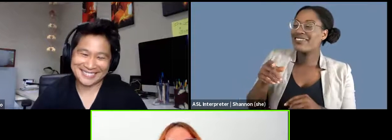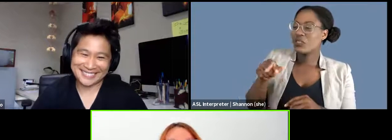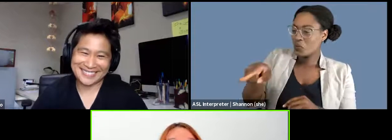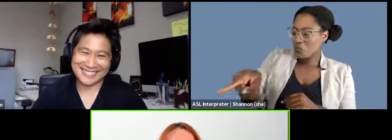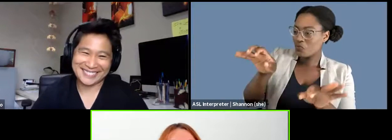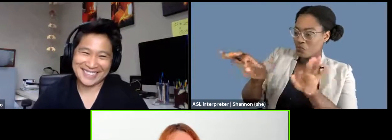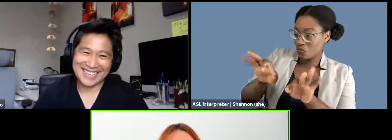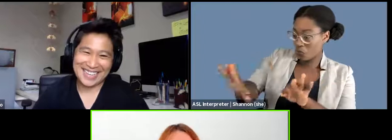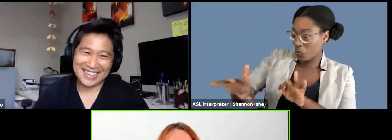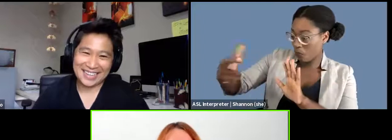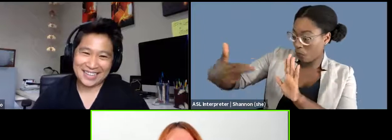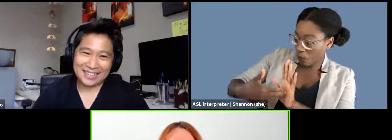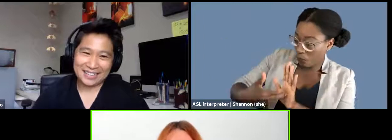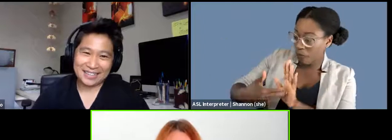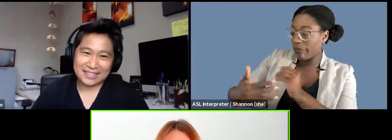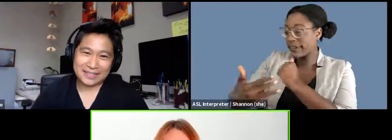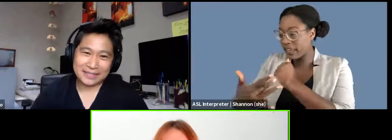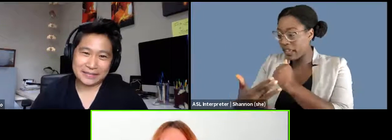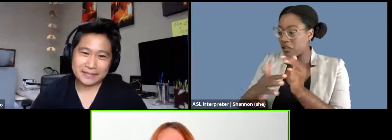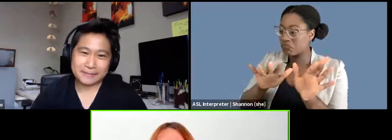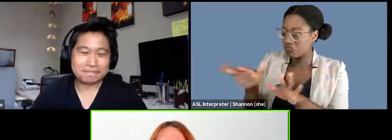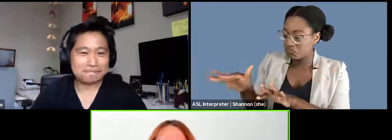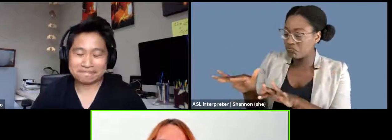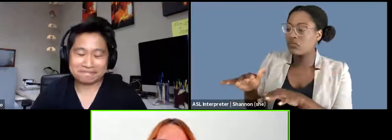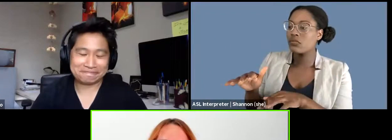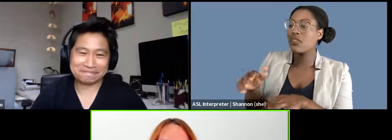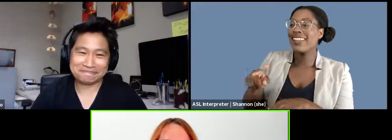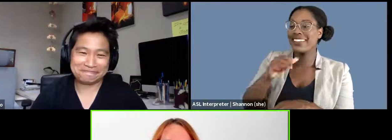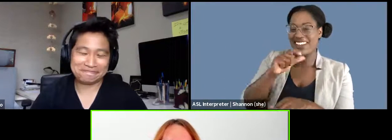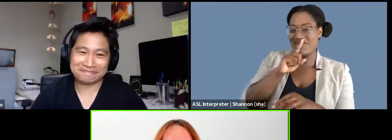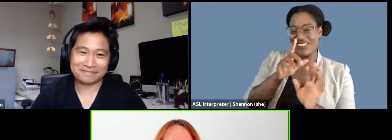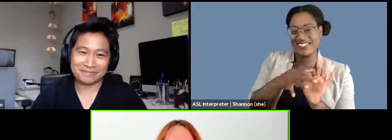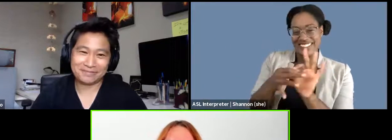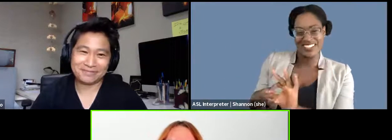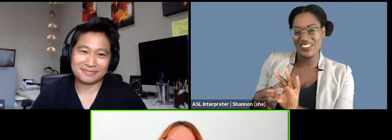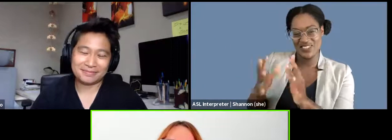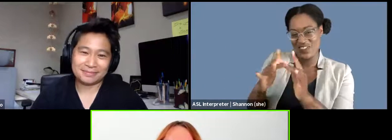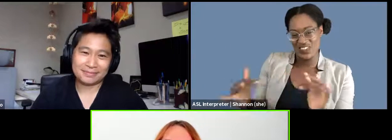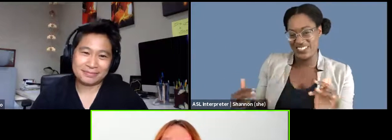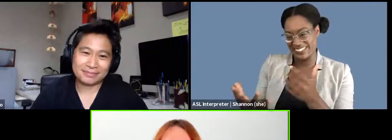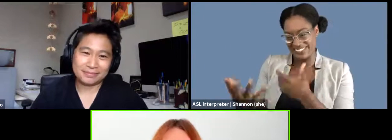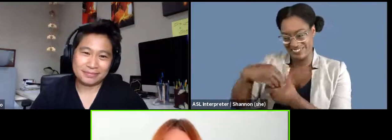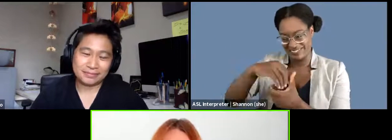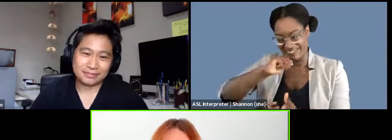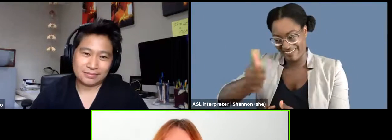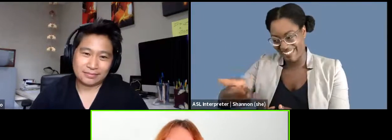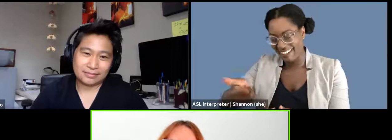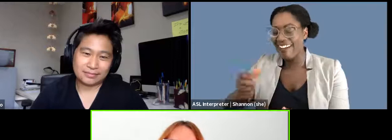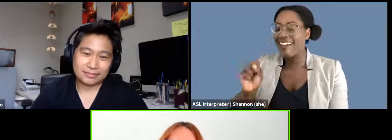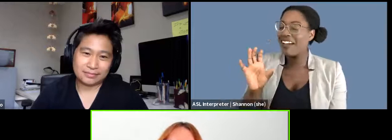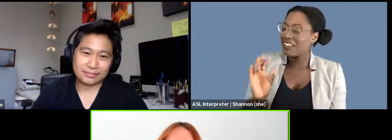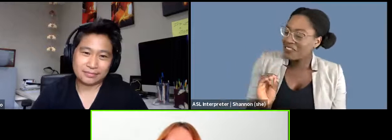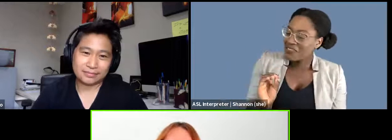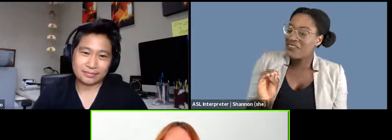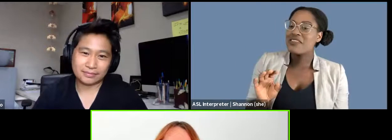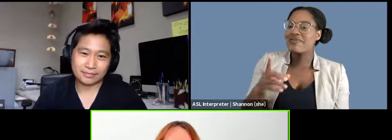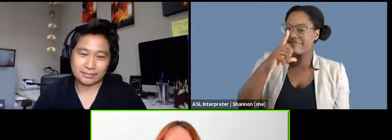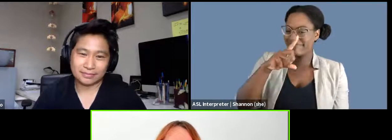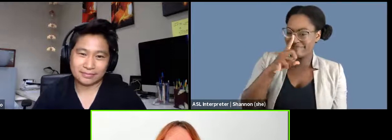That is not your role in the company. Having said that, can we talk a little bit about what